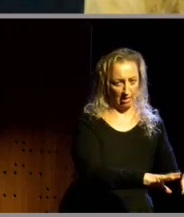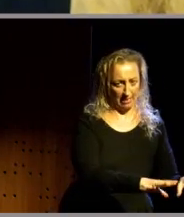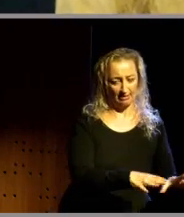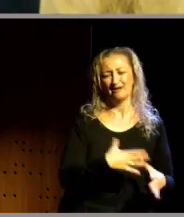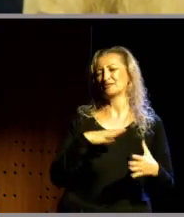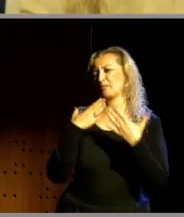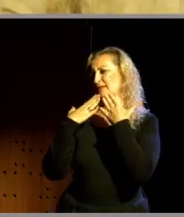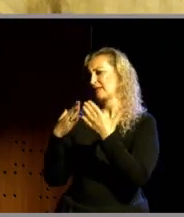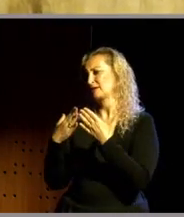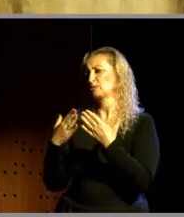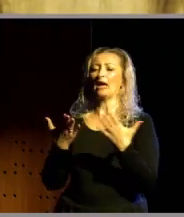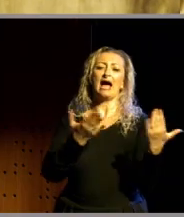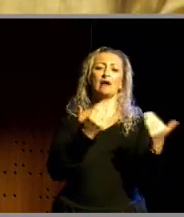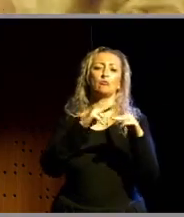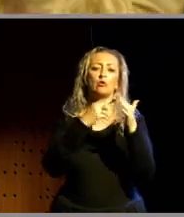welcome Franchesca Cubillo to the stage.